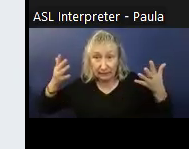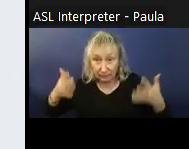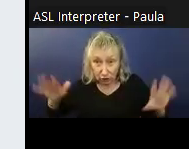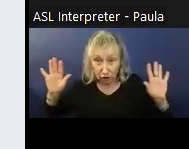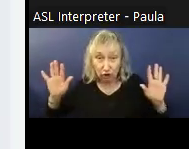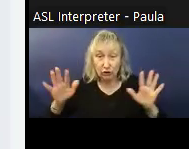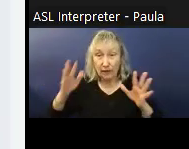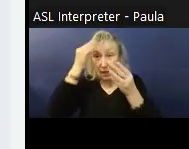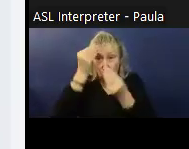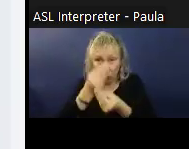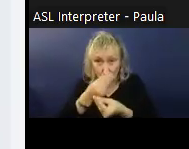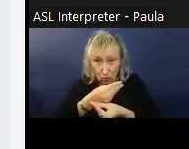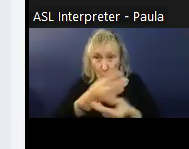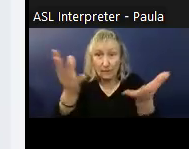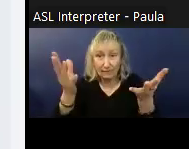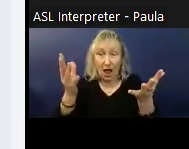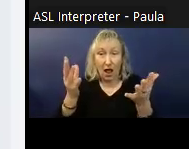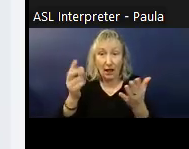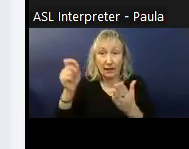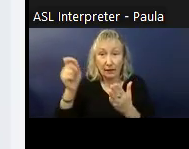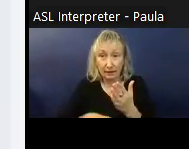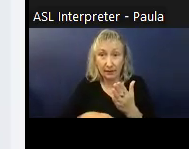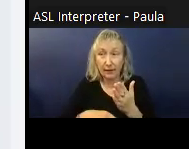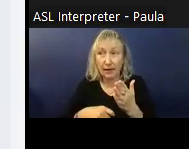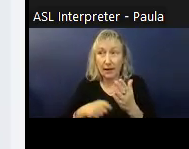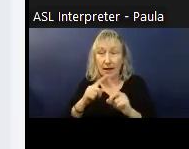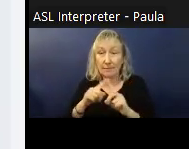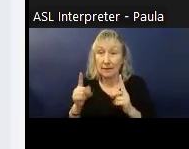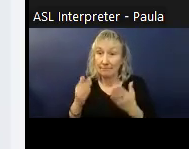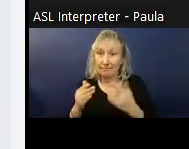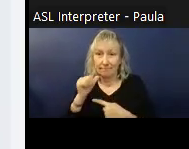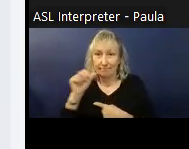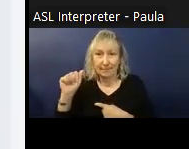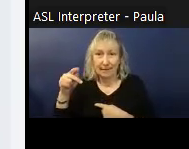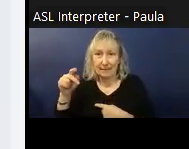And as I'm saying this out loud, I'm realizing it might not be APS, it might need to be SOQ.